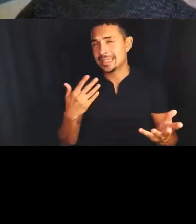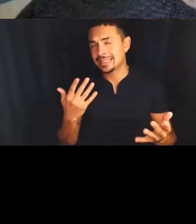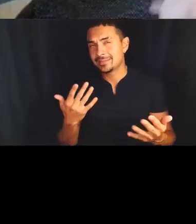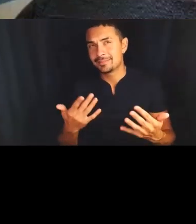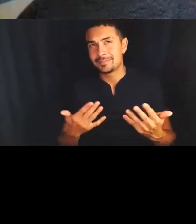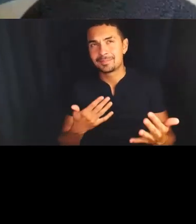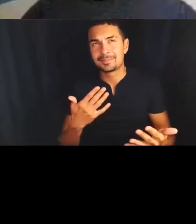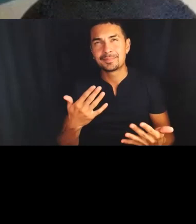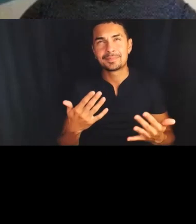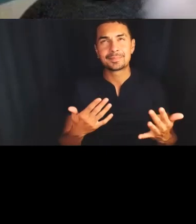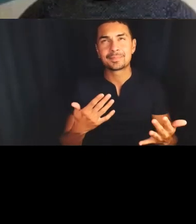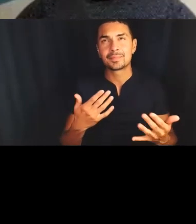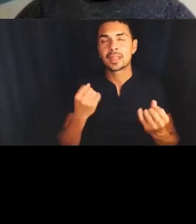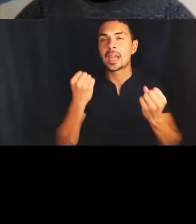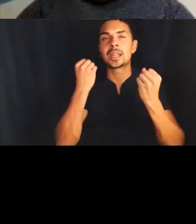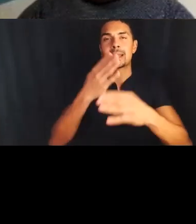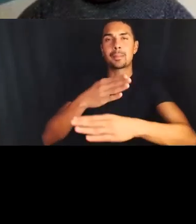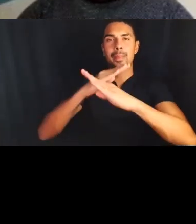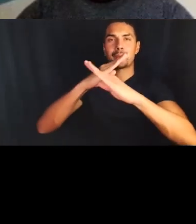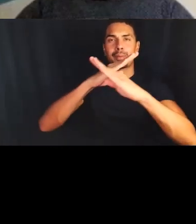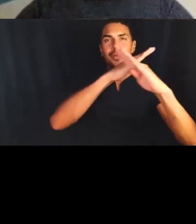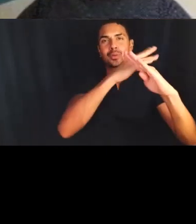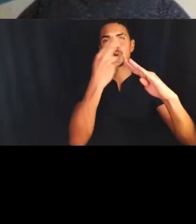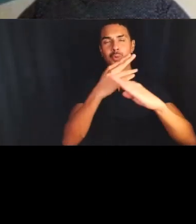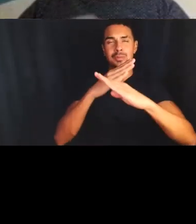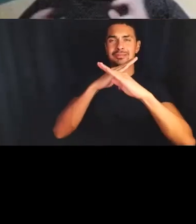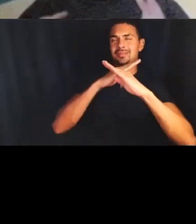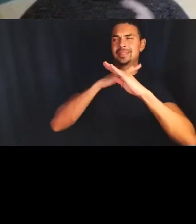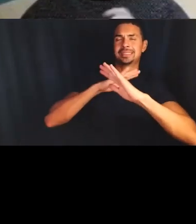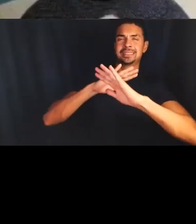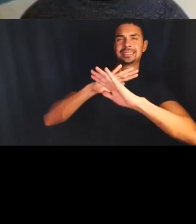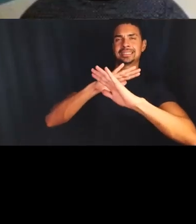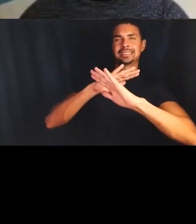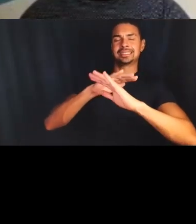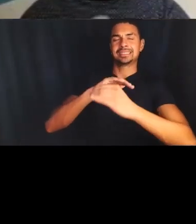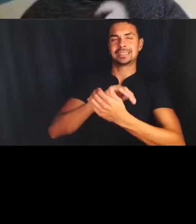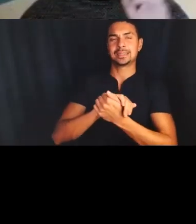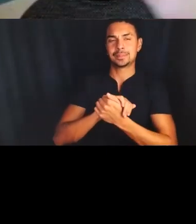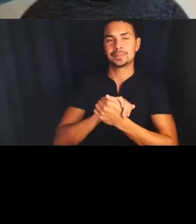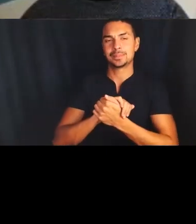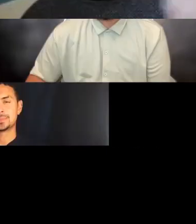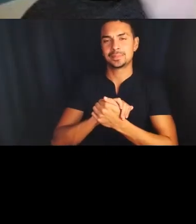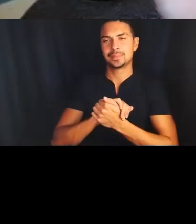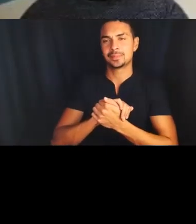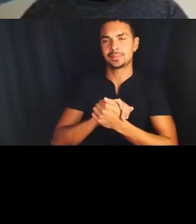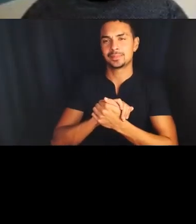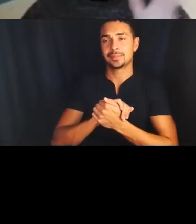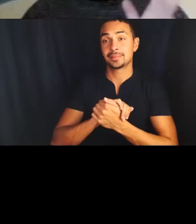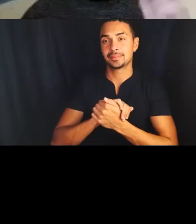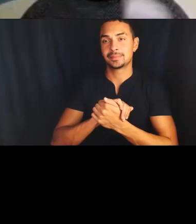created too many barriers for us to use. So that was our question throughout.